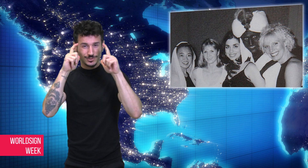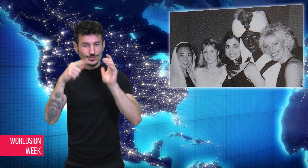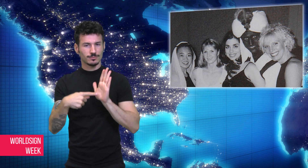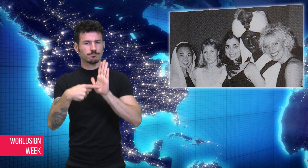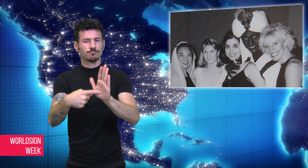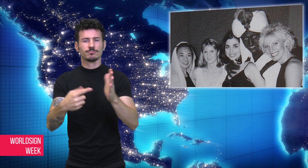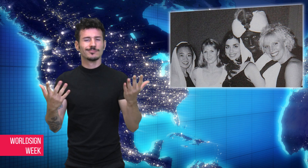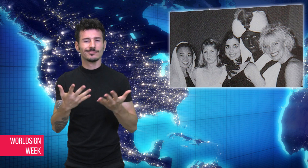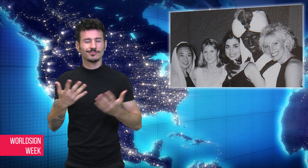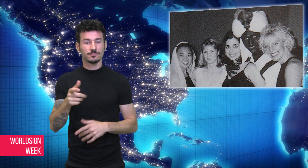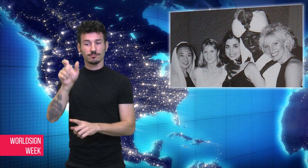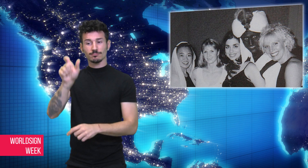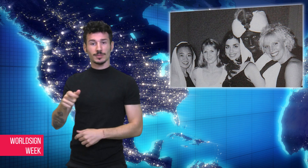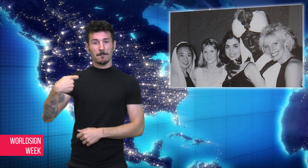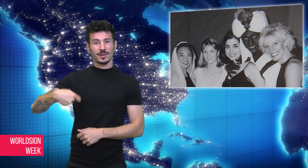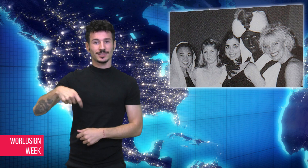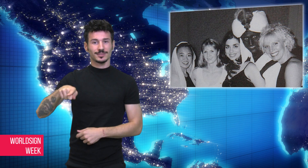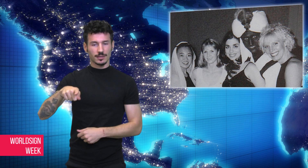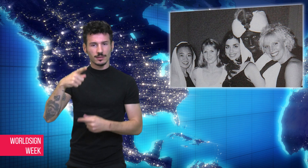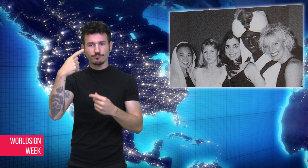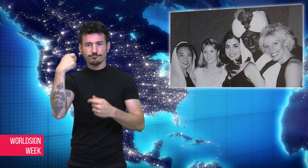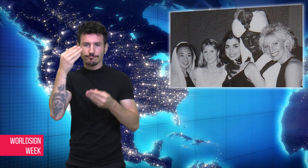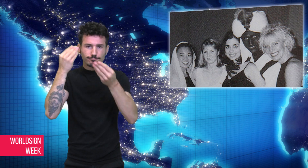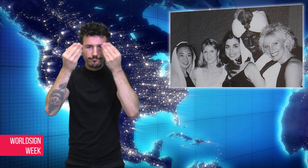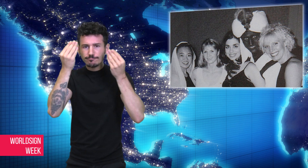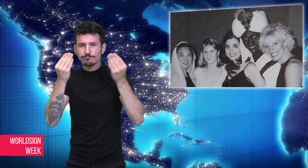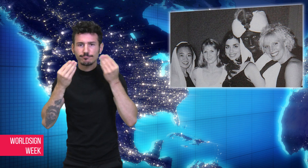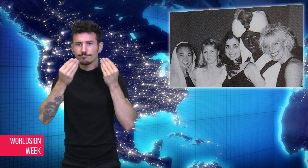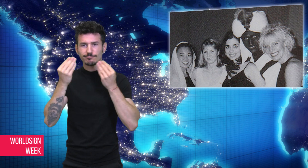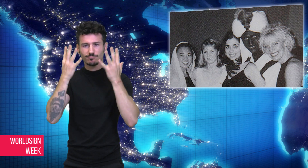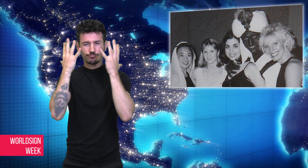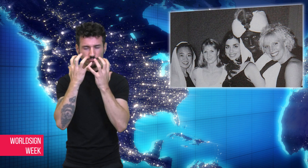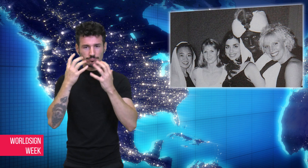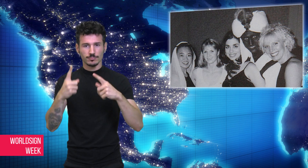Trudeau previously taught showed him at an Arabian